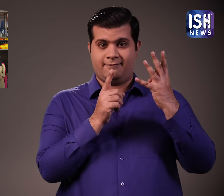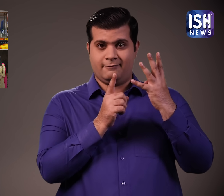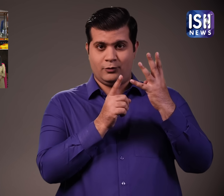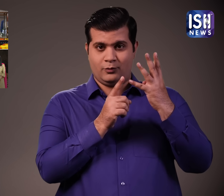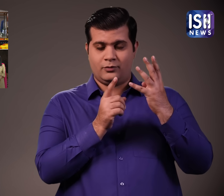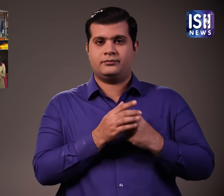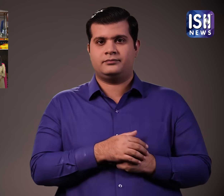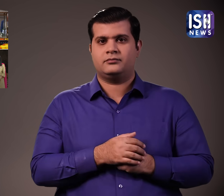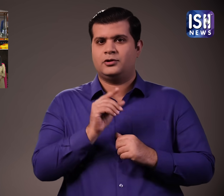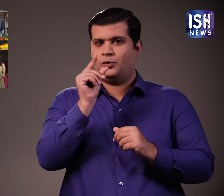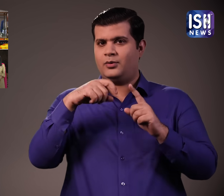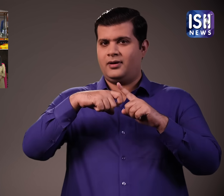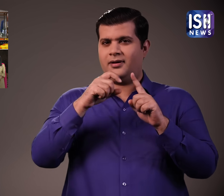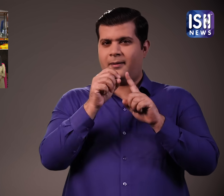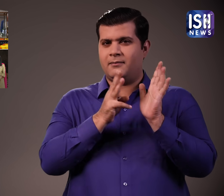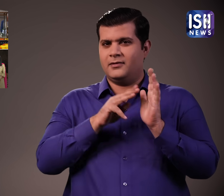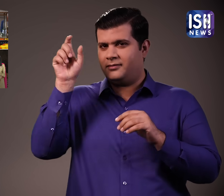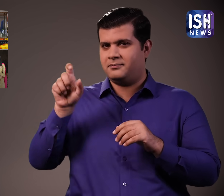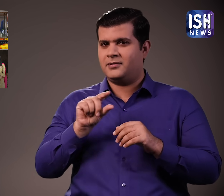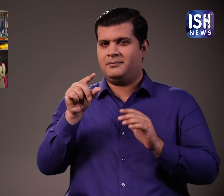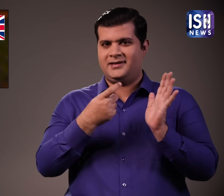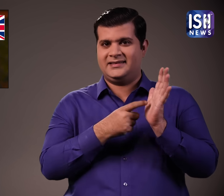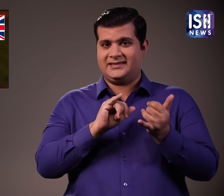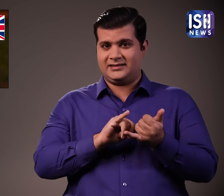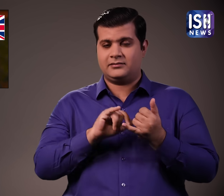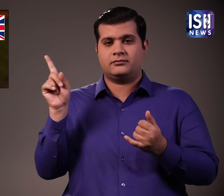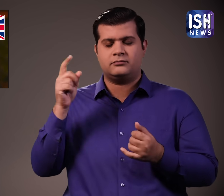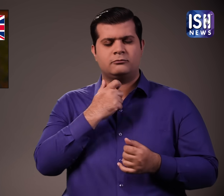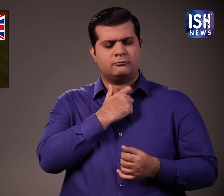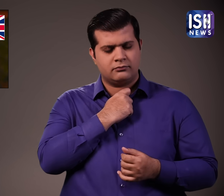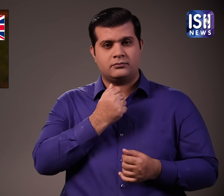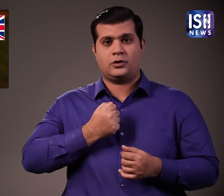4. UK Prime Minister Rishi Sunak said at the G20 Summit that Britain will commit